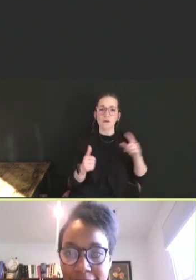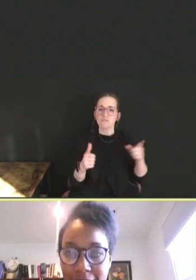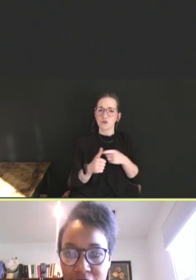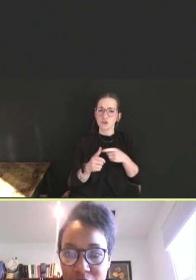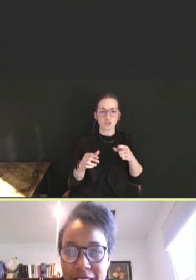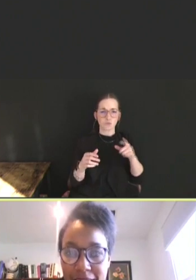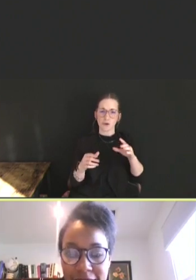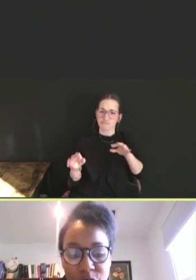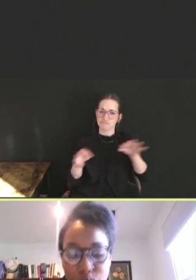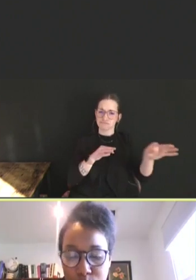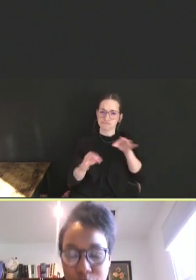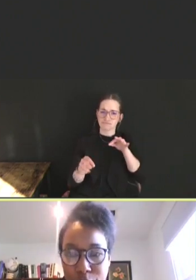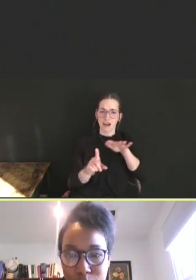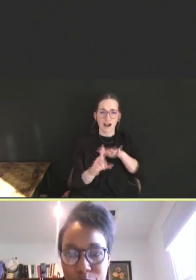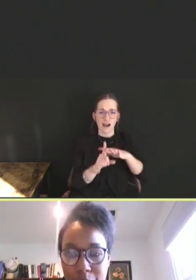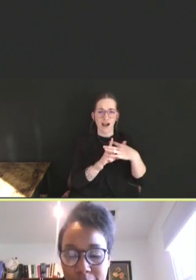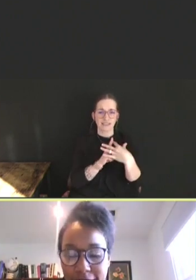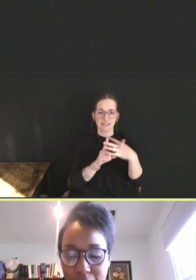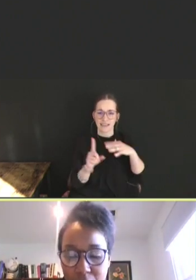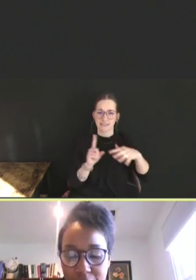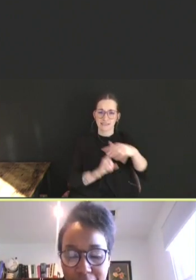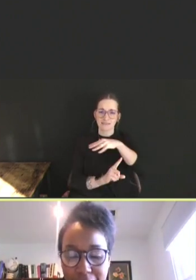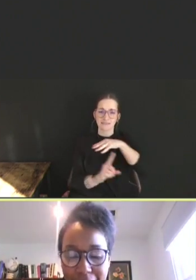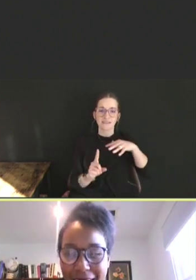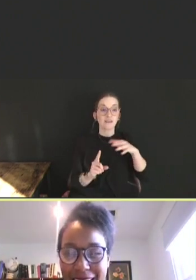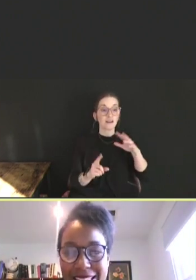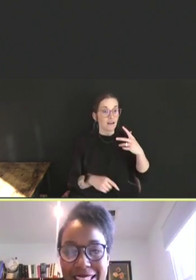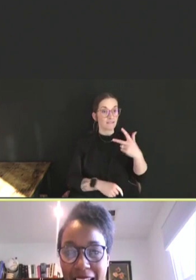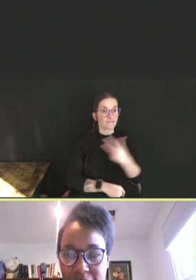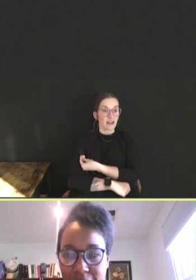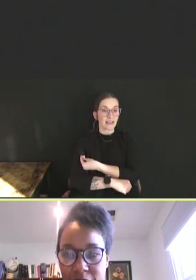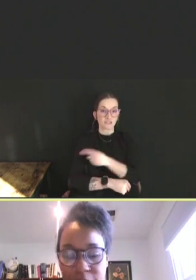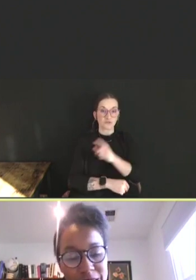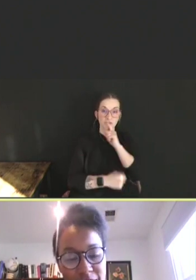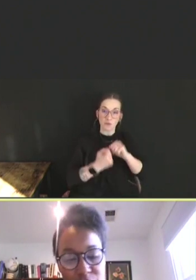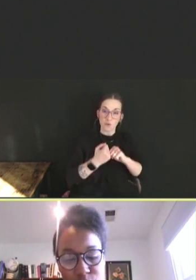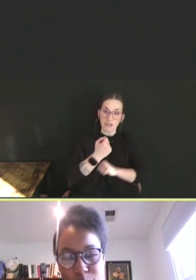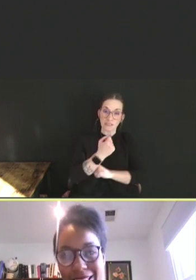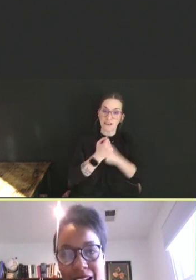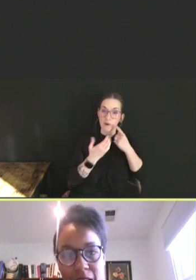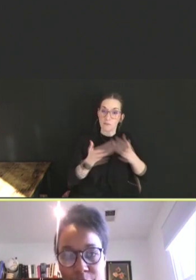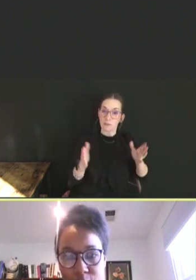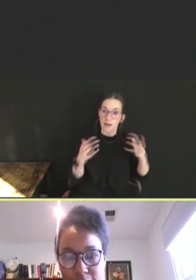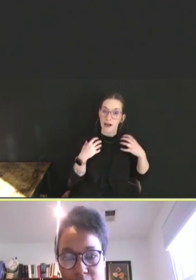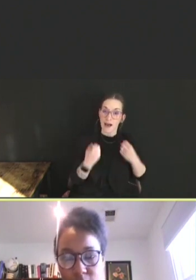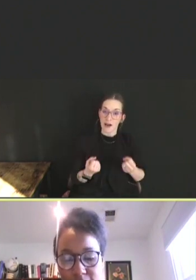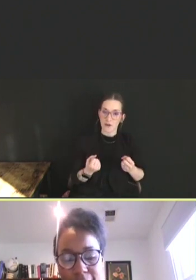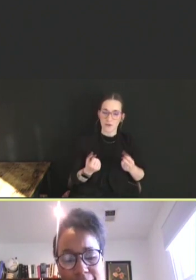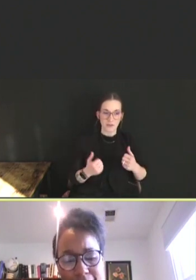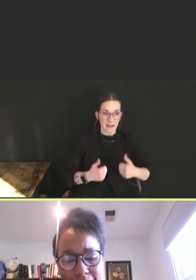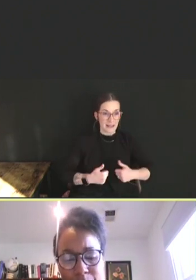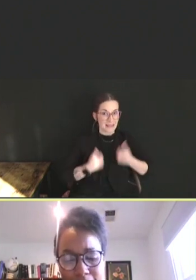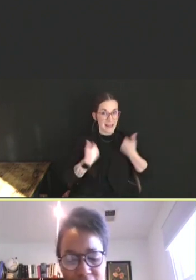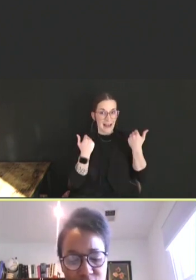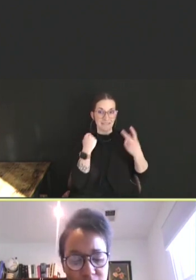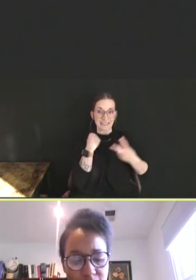Vaccination is the cornerstone of public health, and its life saving potential is unparalleled and unmatched.